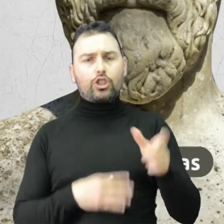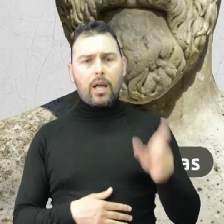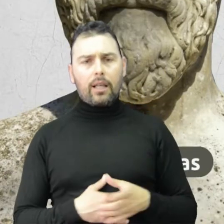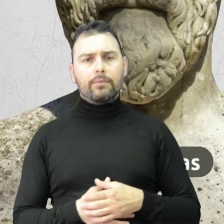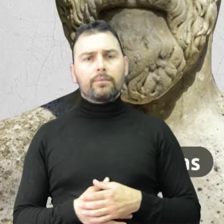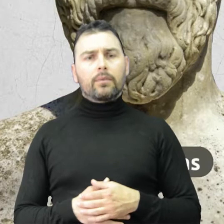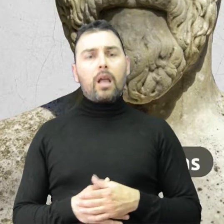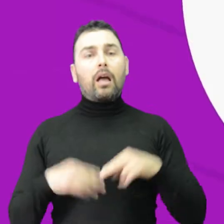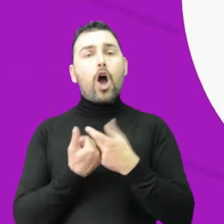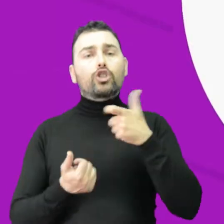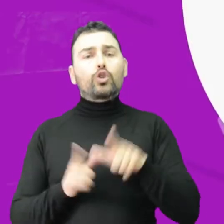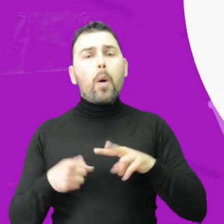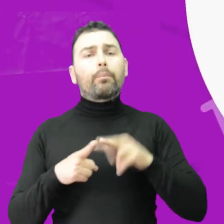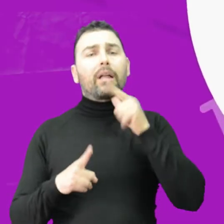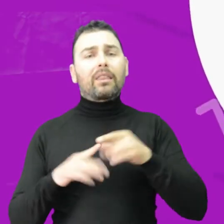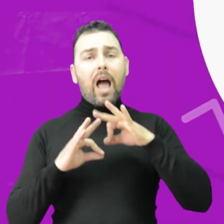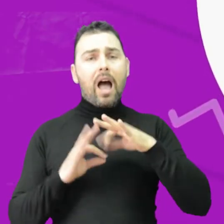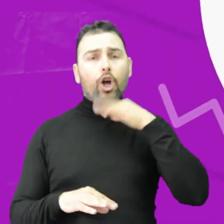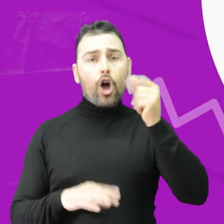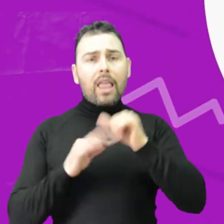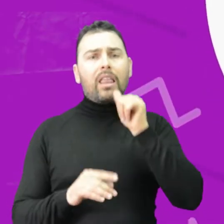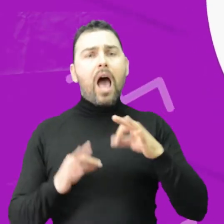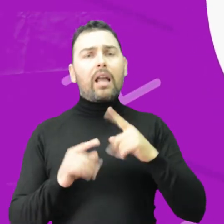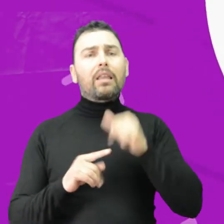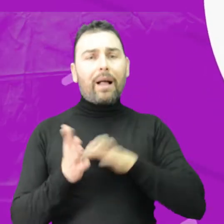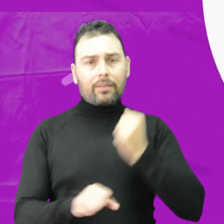Isn't it incredible they managed to survive till modern times?